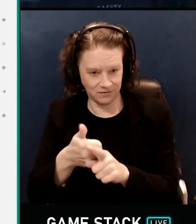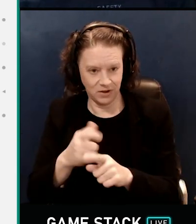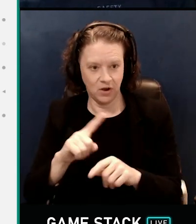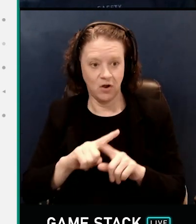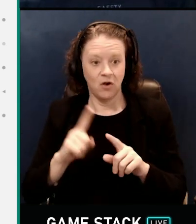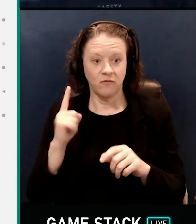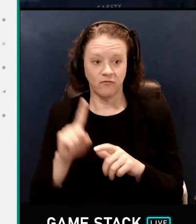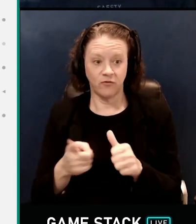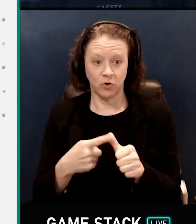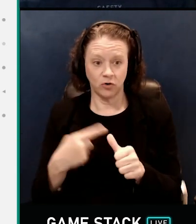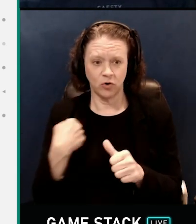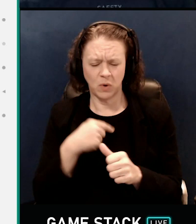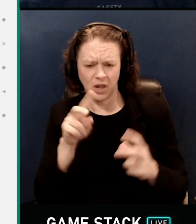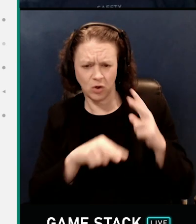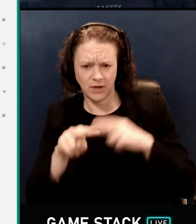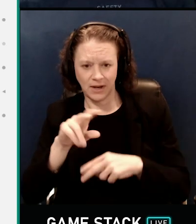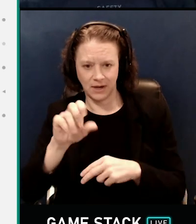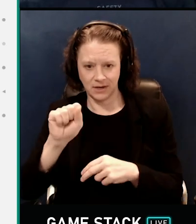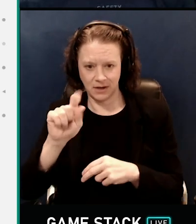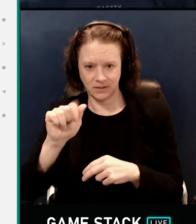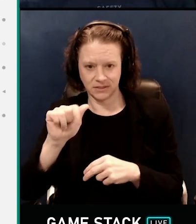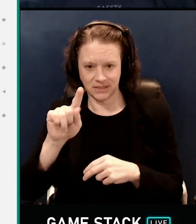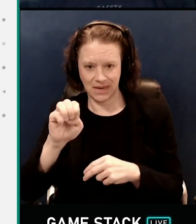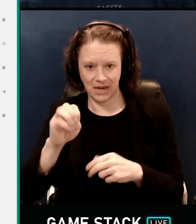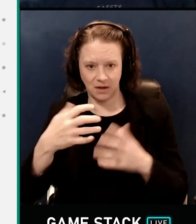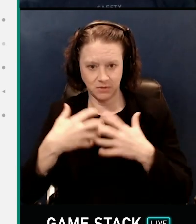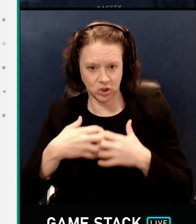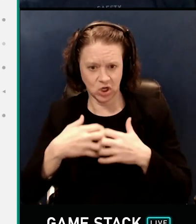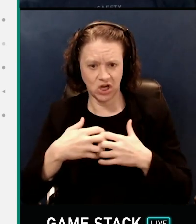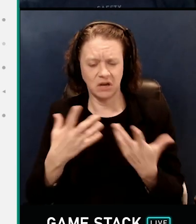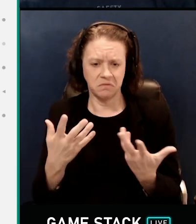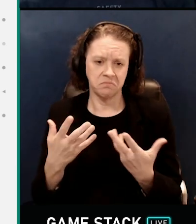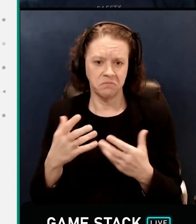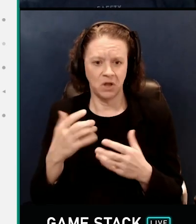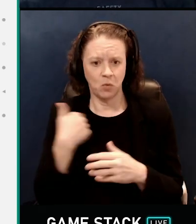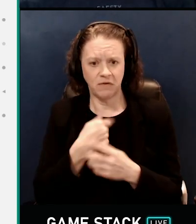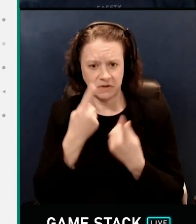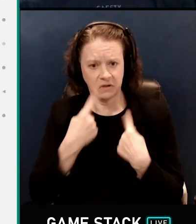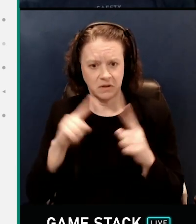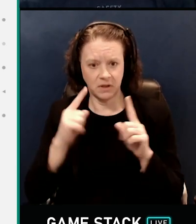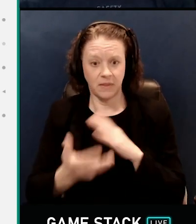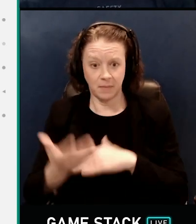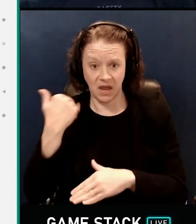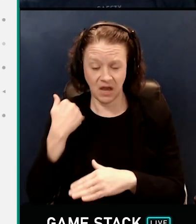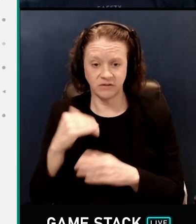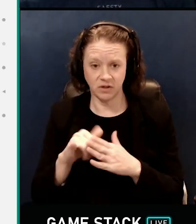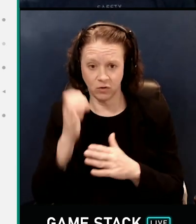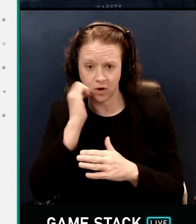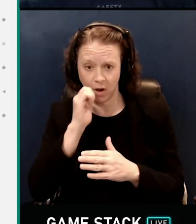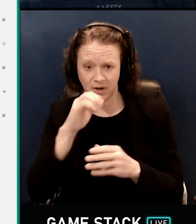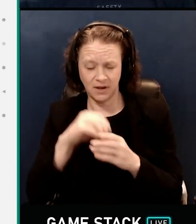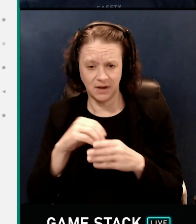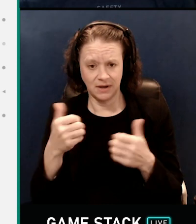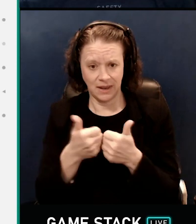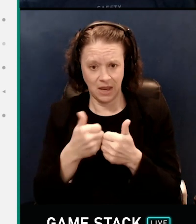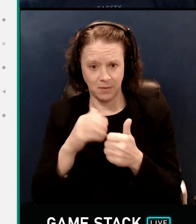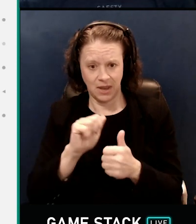with state machines. We had some success with these in the past. They're pretty common in game AI and quite a powerful tool at the same time.